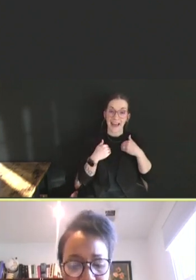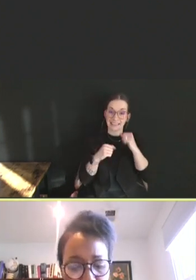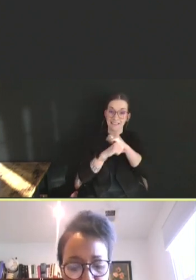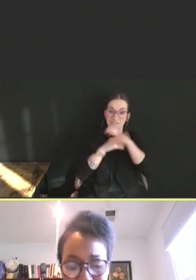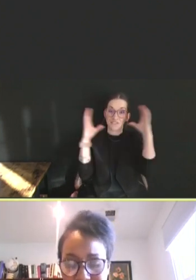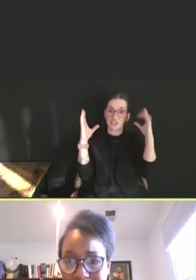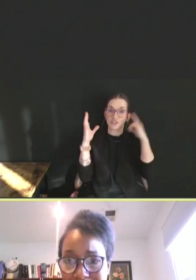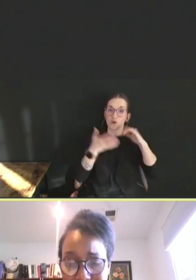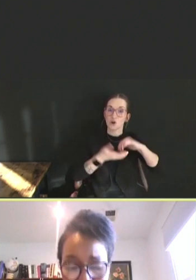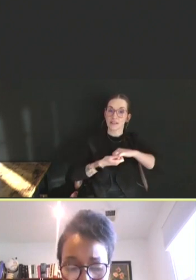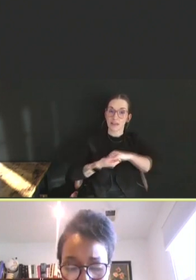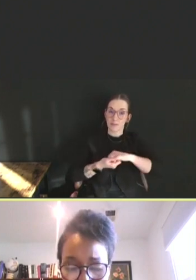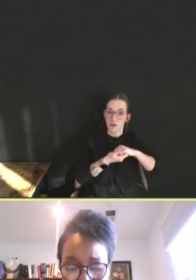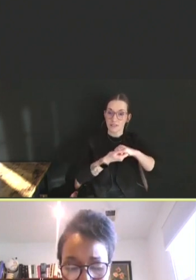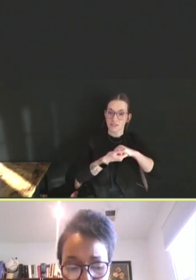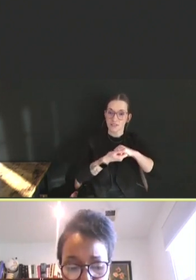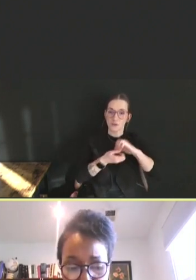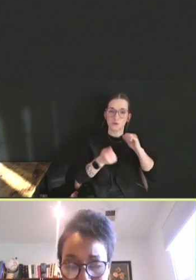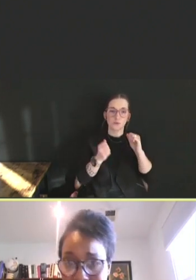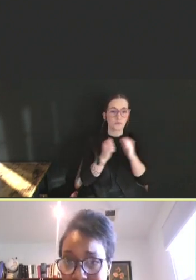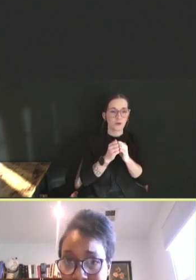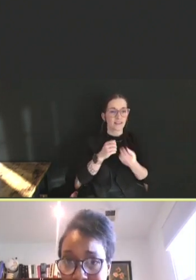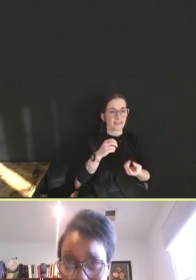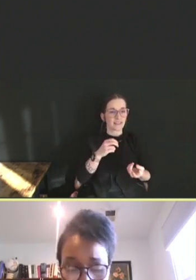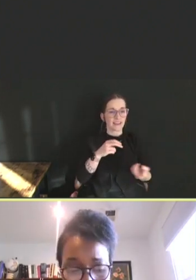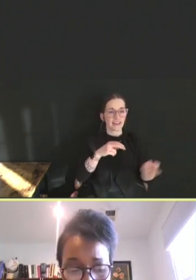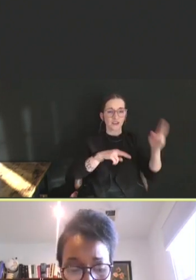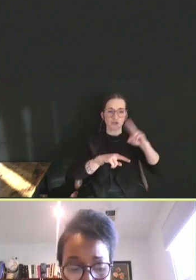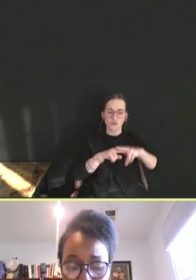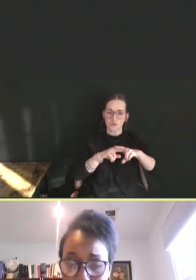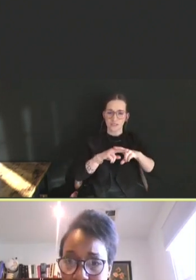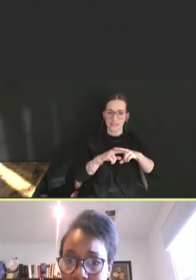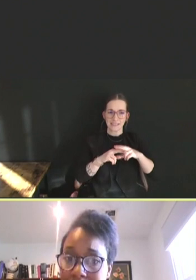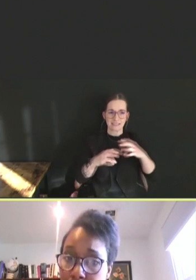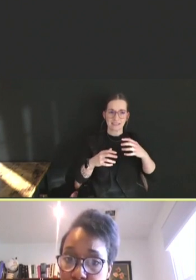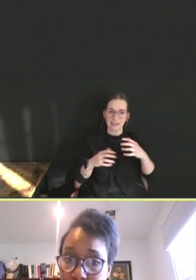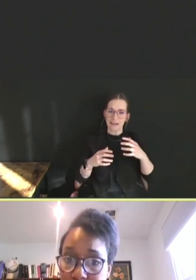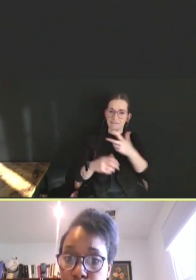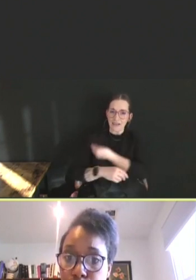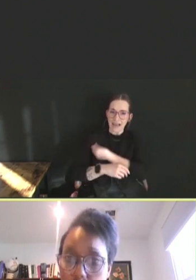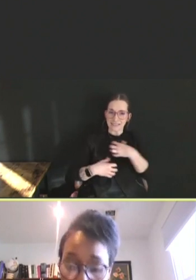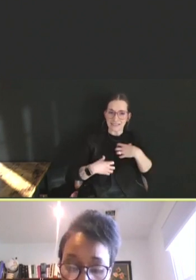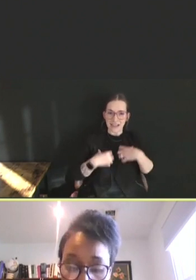With increased vaccine hesitancy and mistrust in vaccines, the plan demonstrates formidable